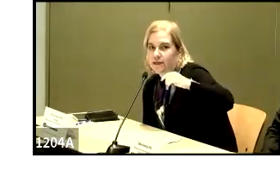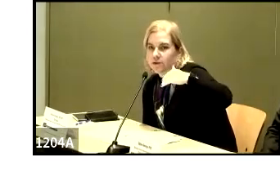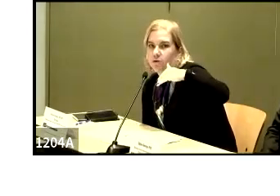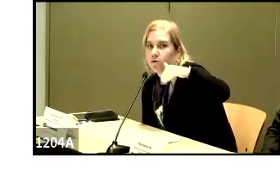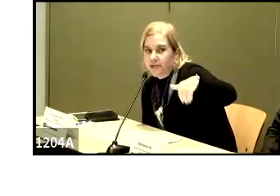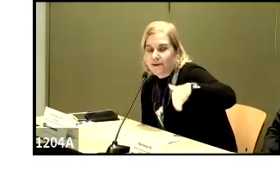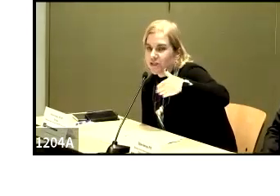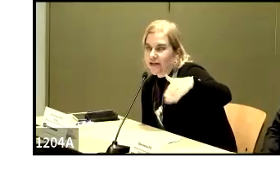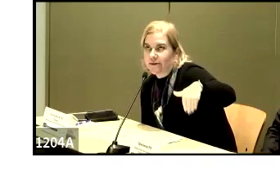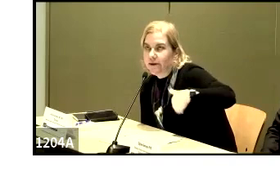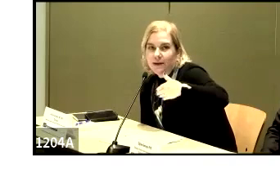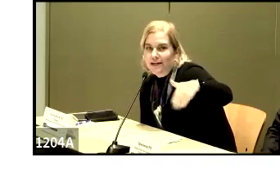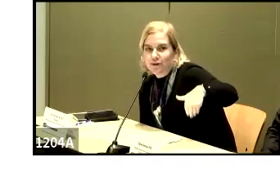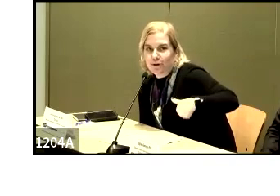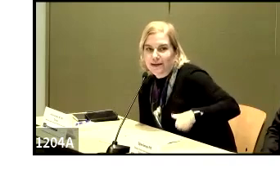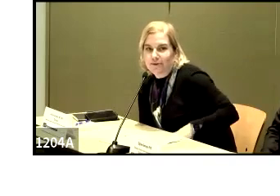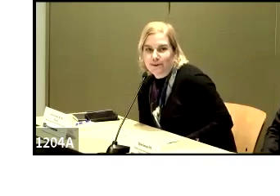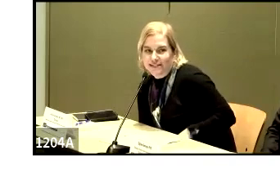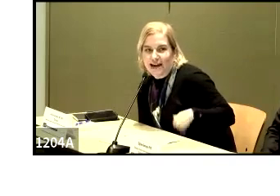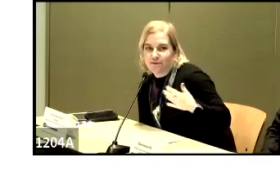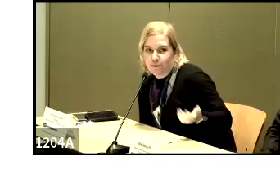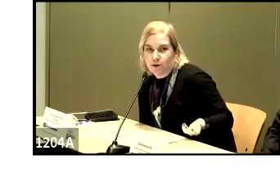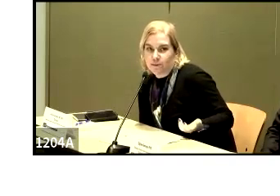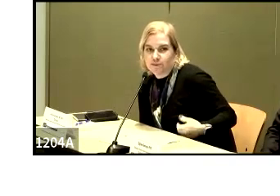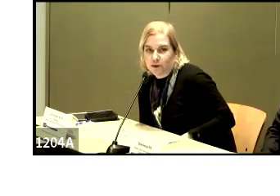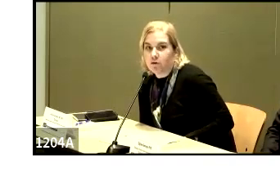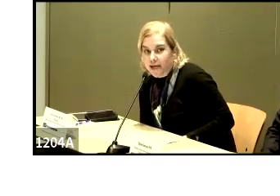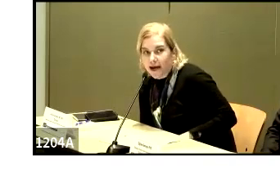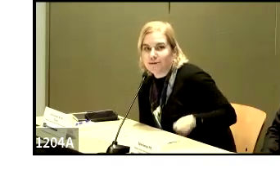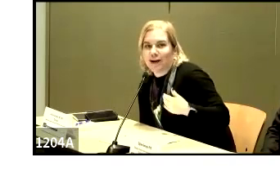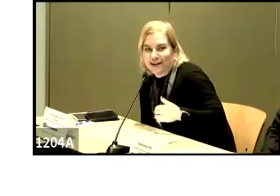And there's a whole team. I just had internal meeting with my staff, and we pretty much spent the whole time talking